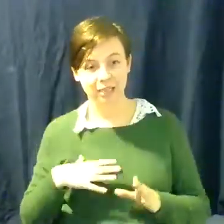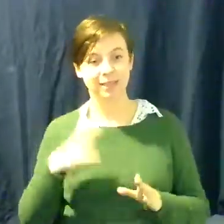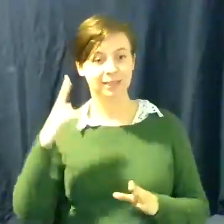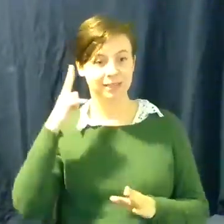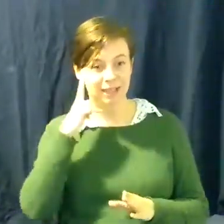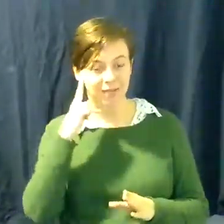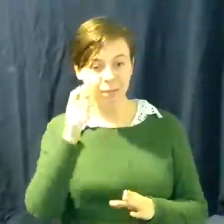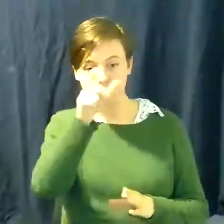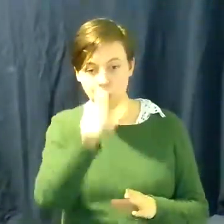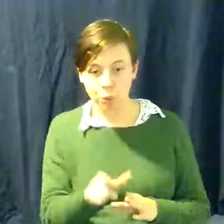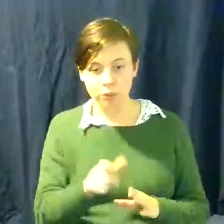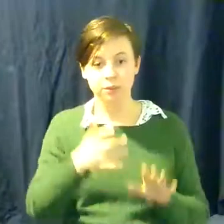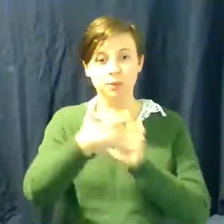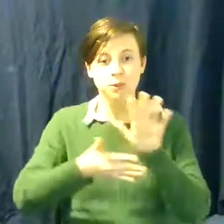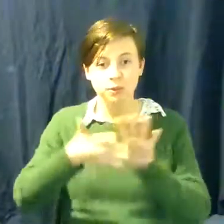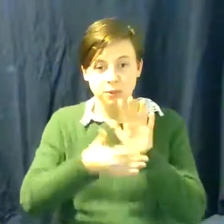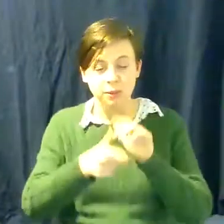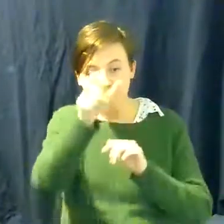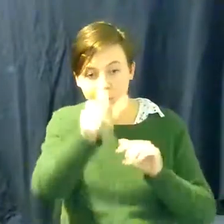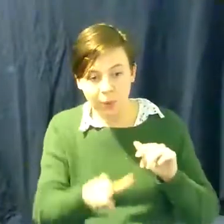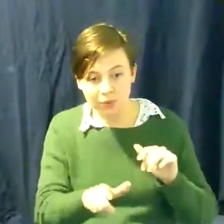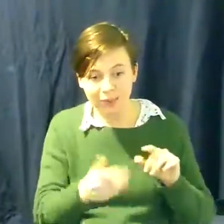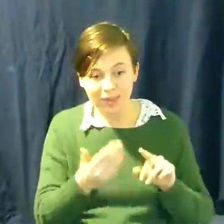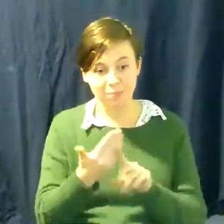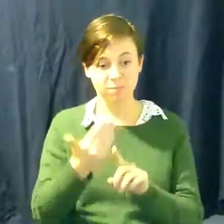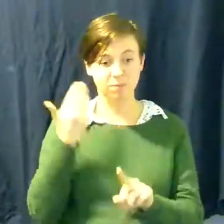business, but then I think that's very clear that it needs to be a